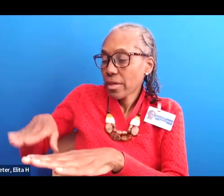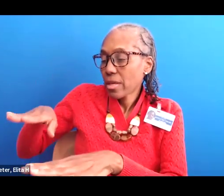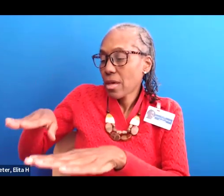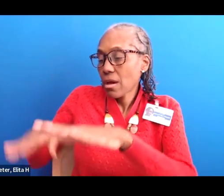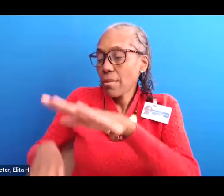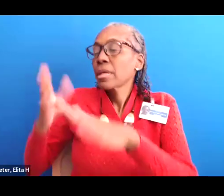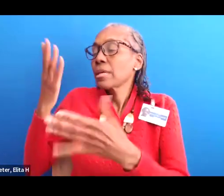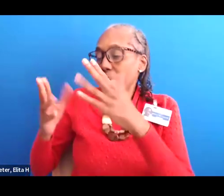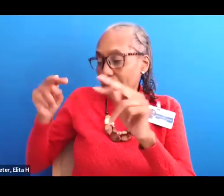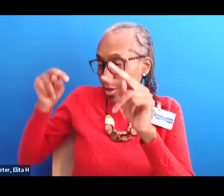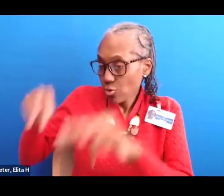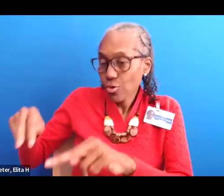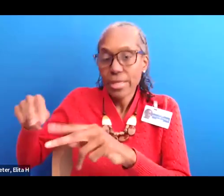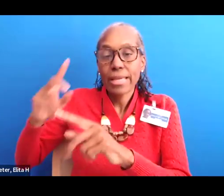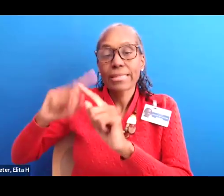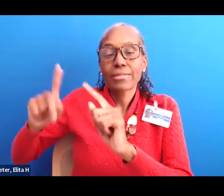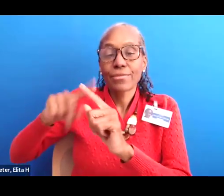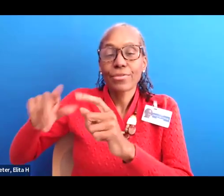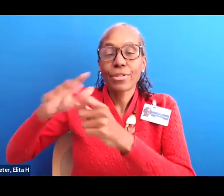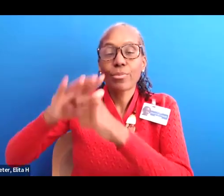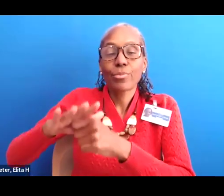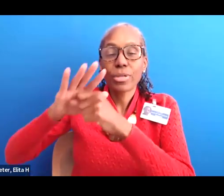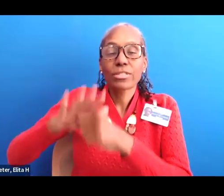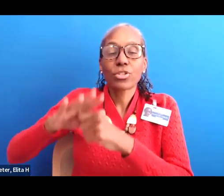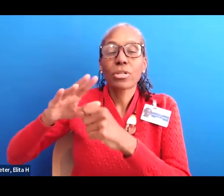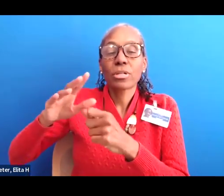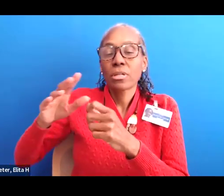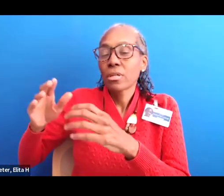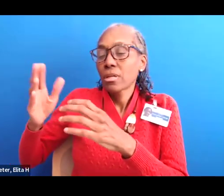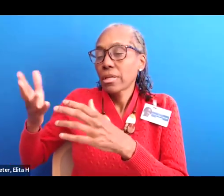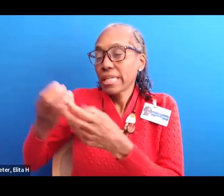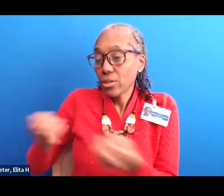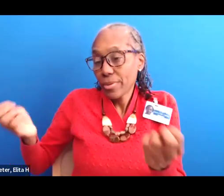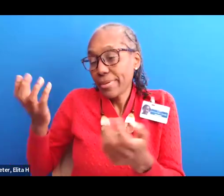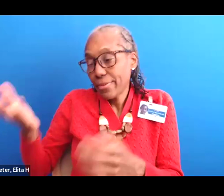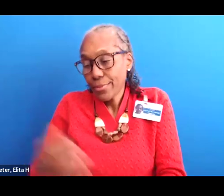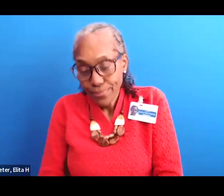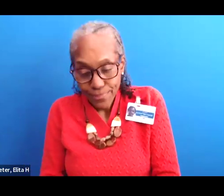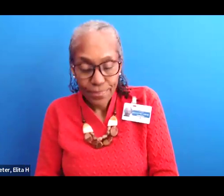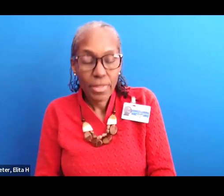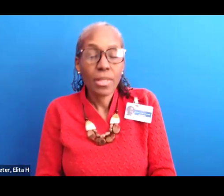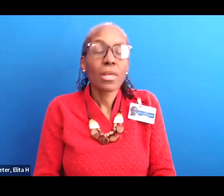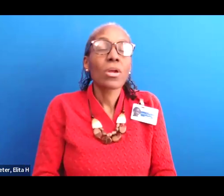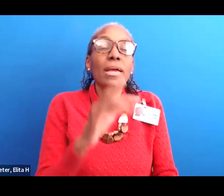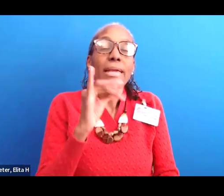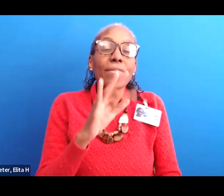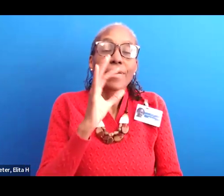You might look at two different pressure dispersing, upgrade your equipment there. And again, with your aging, you should be able to get